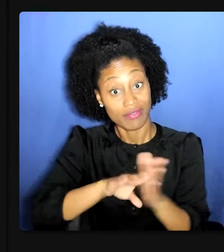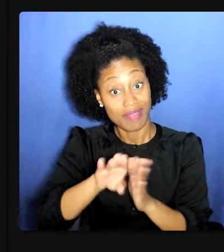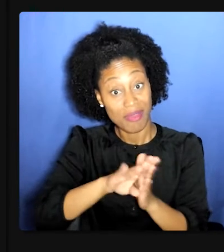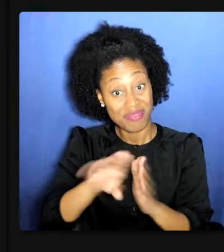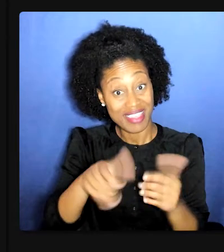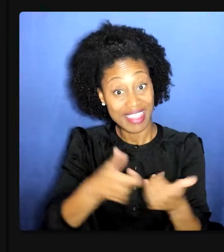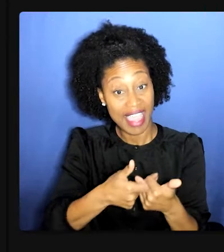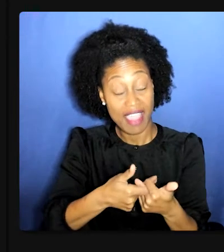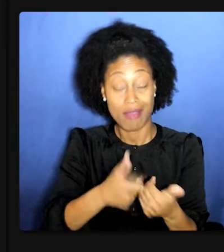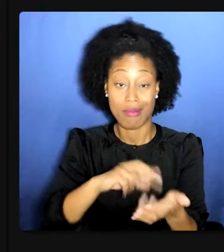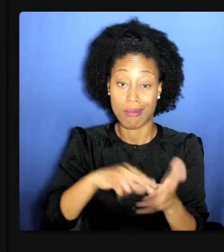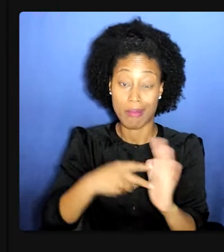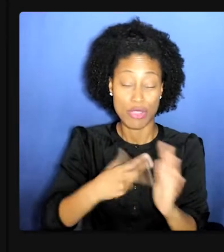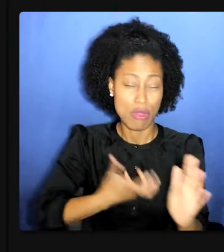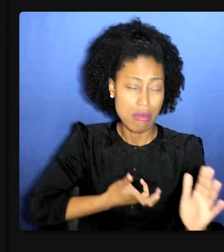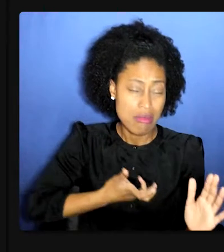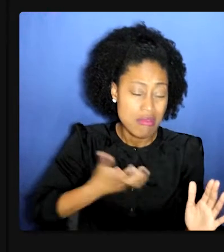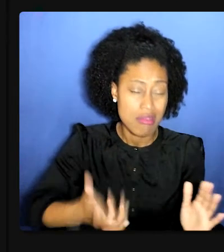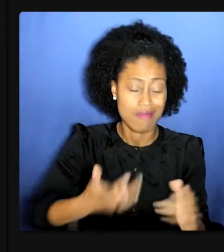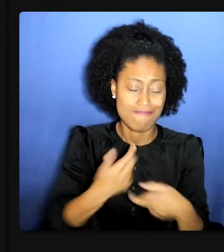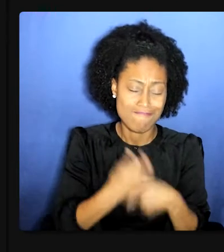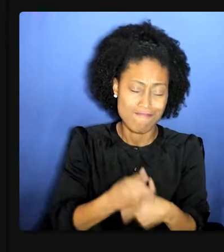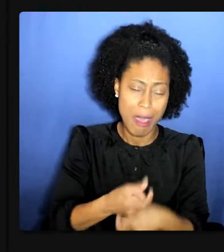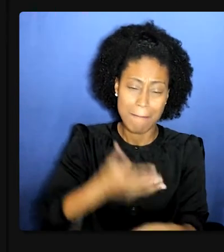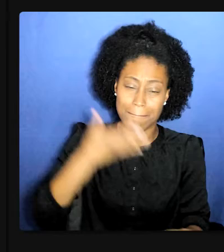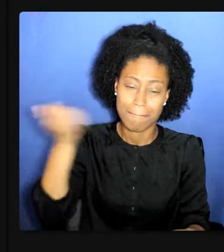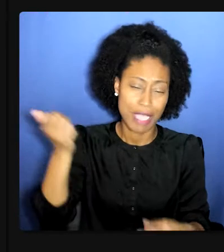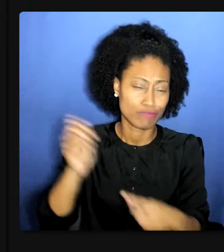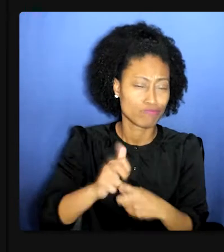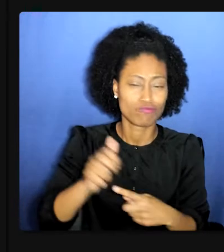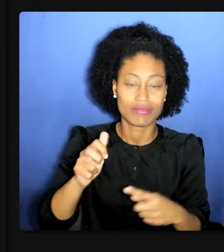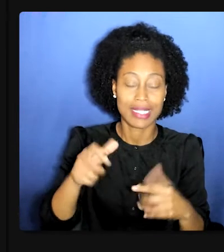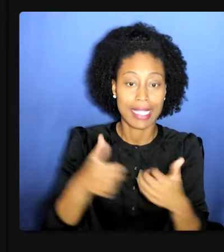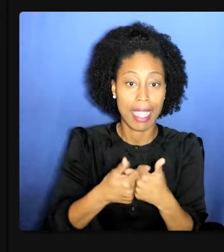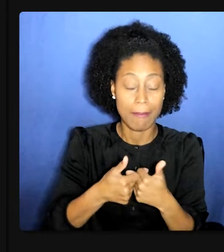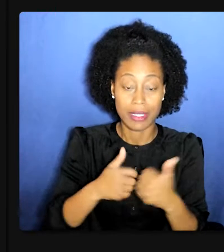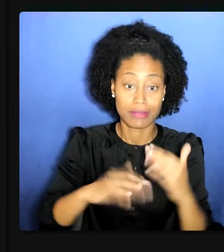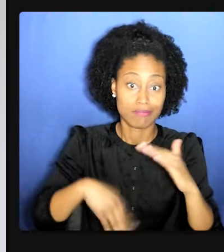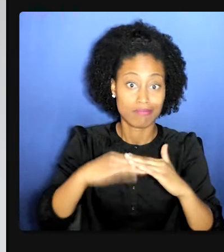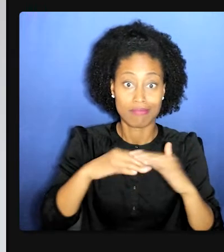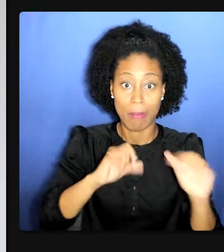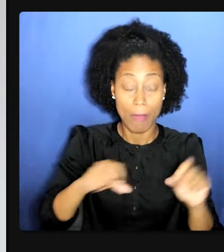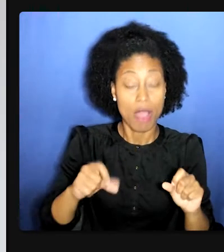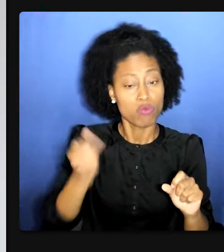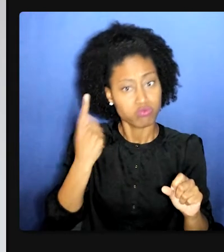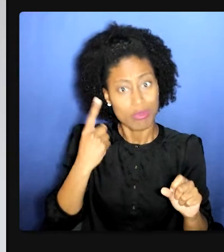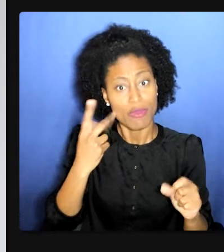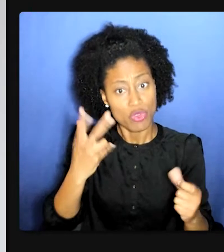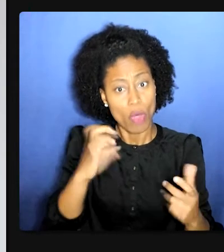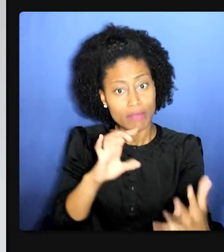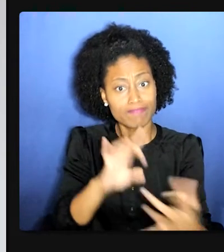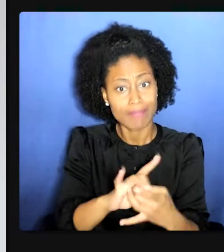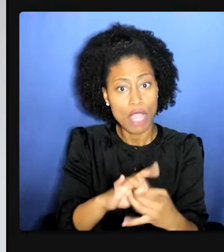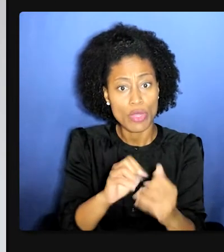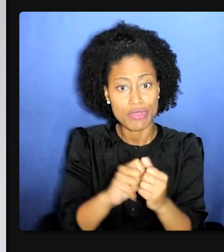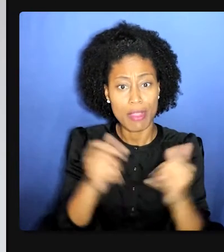with an aim to make it a hit among your target players from the get-go. A successful game launch is important